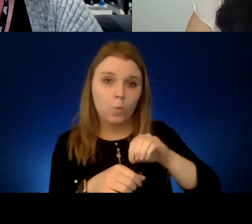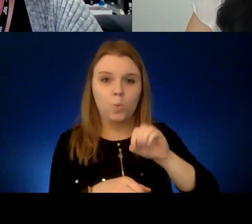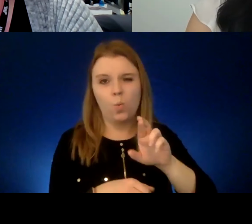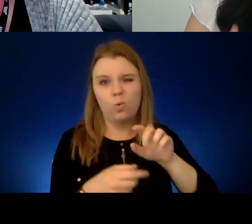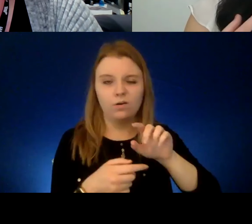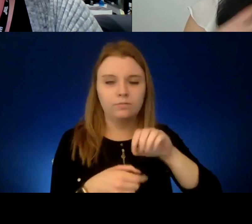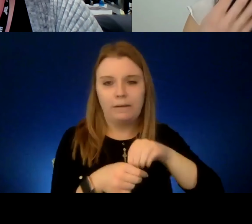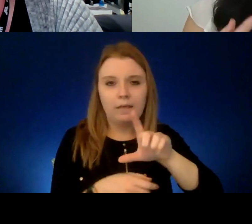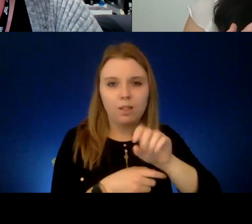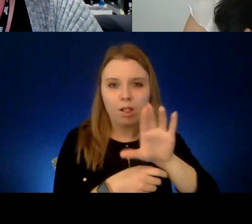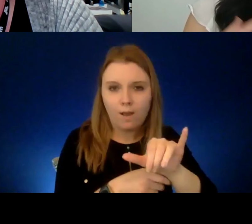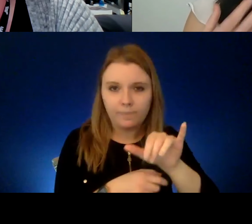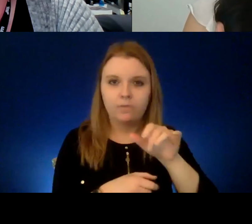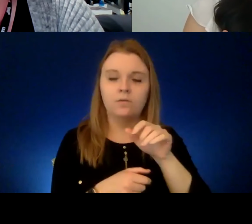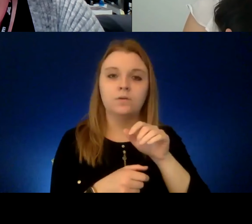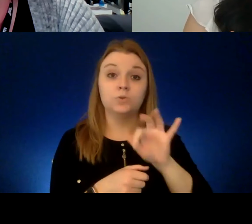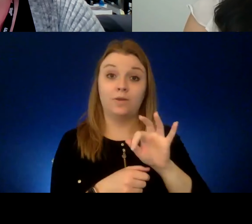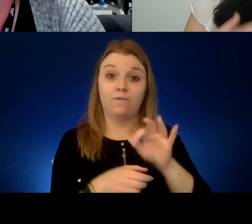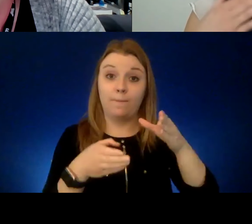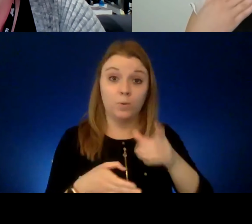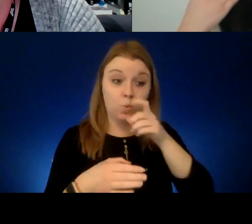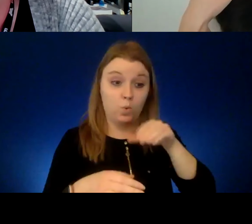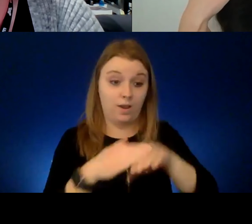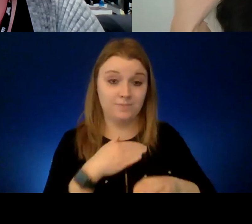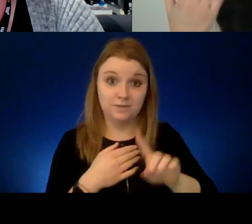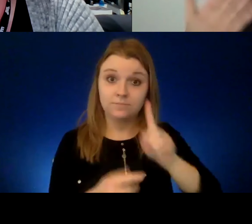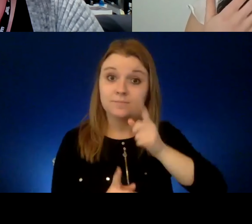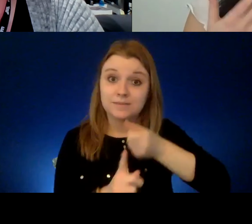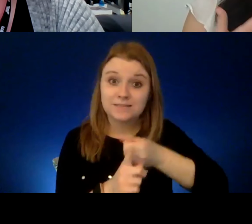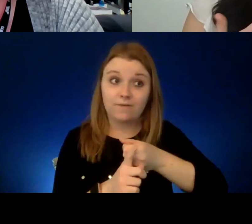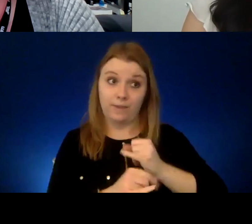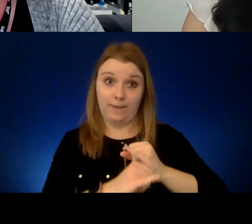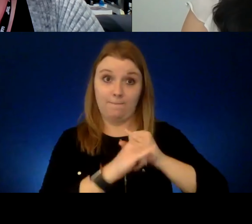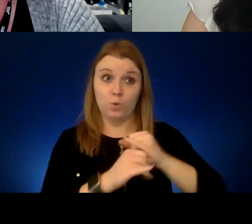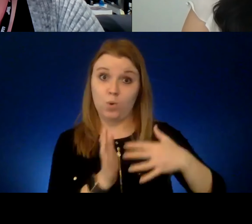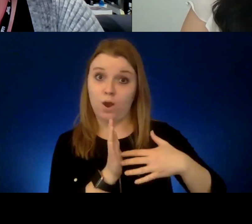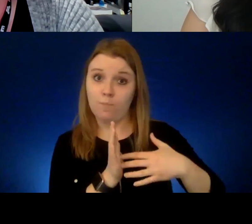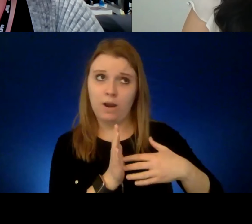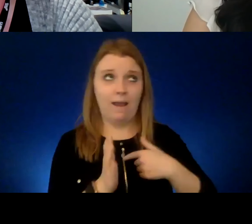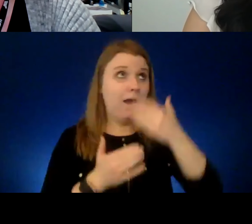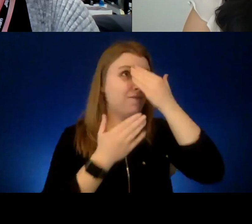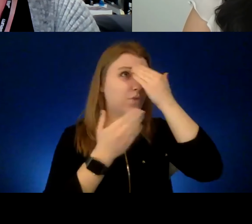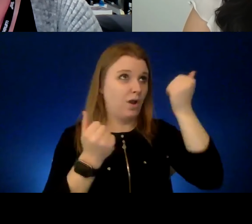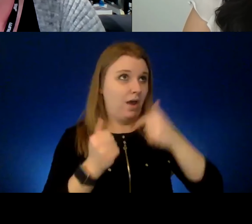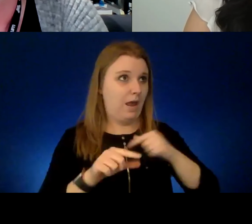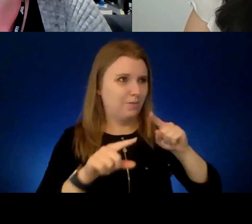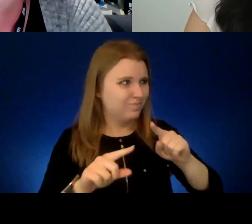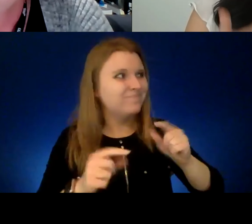So if someone comes and is immunocompromised and simply just forgot, "oh, hey, I'm going to a place where there's gonna be a lot of other people there,"